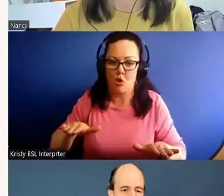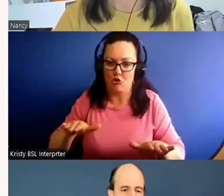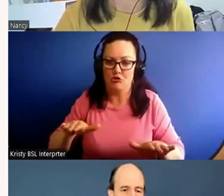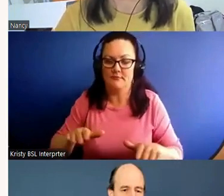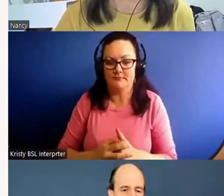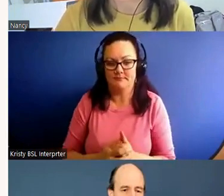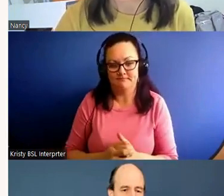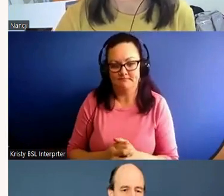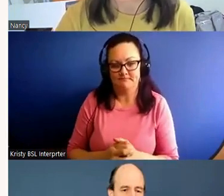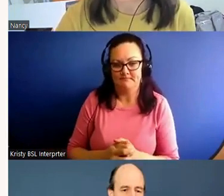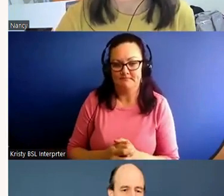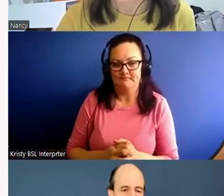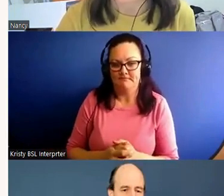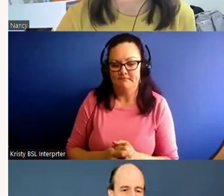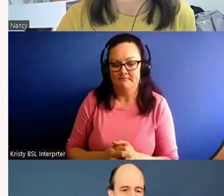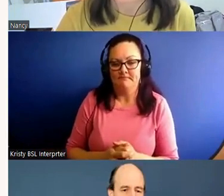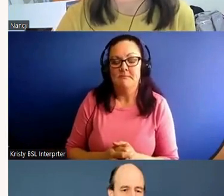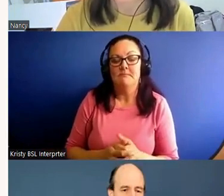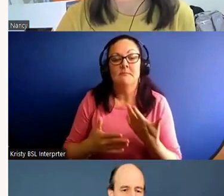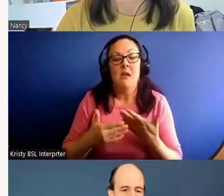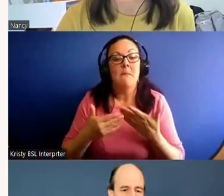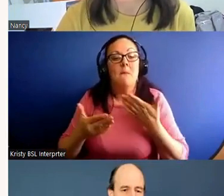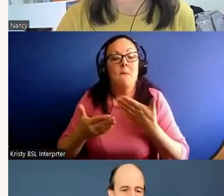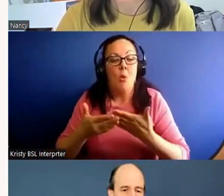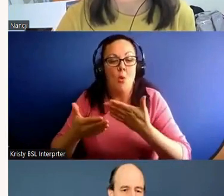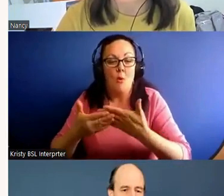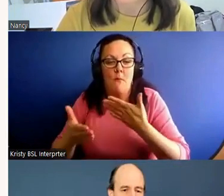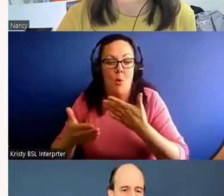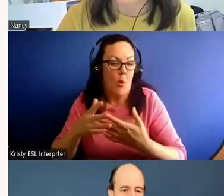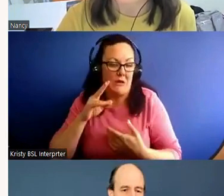But increasingly more we see it in our organisation over the